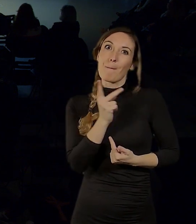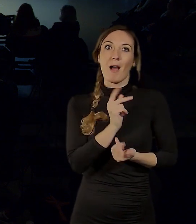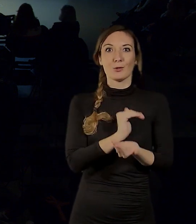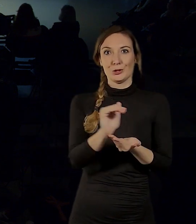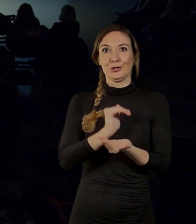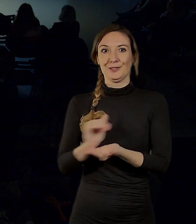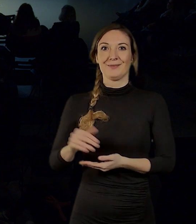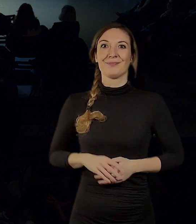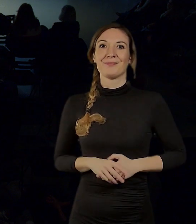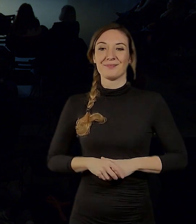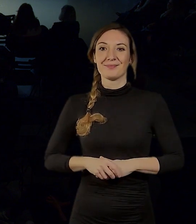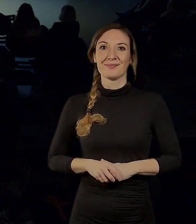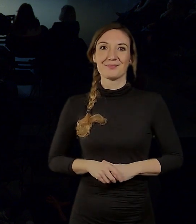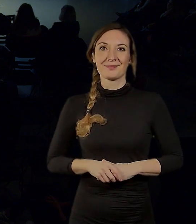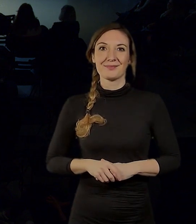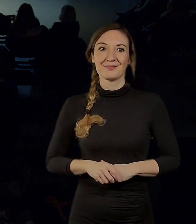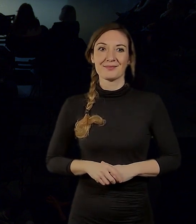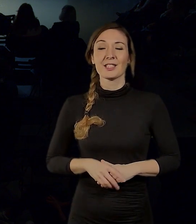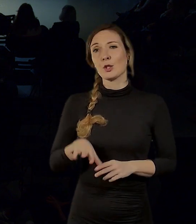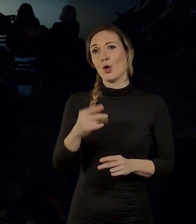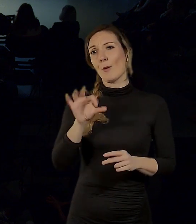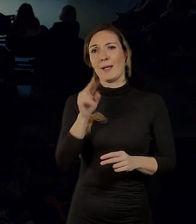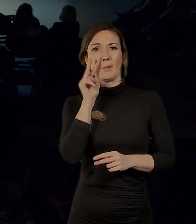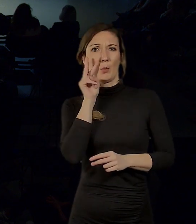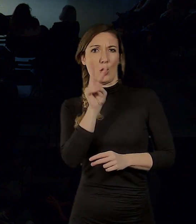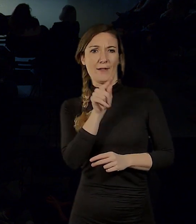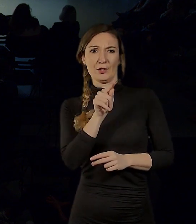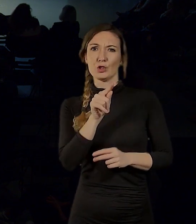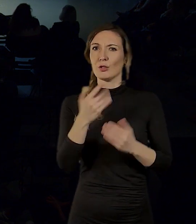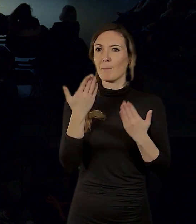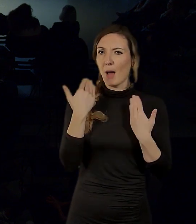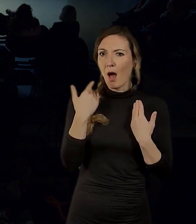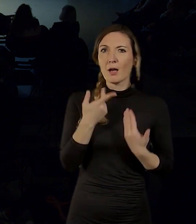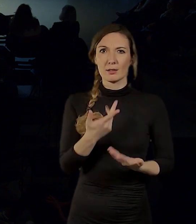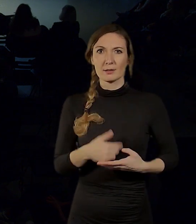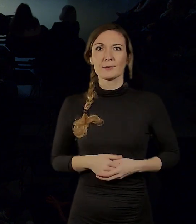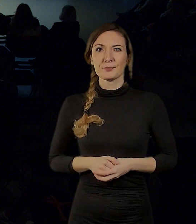The urban structure was simply defined by the maximum connection of Modřany with the river.